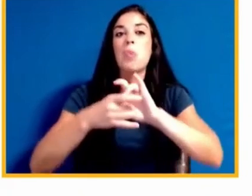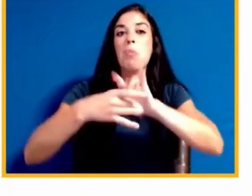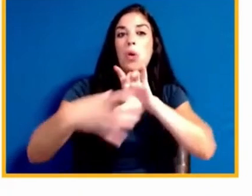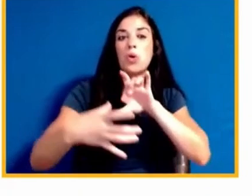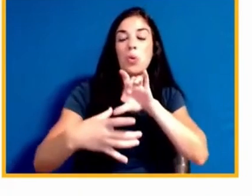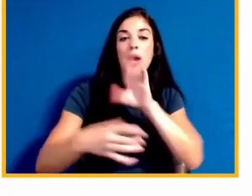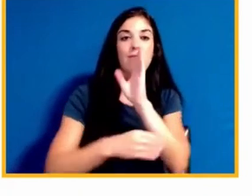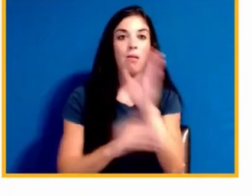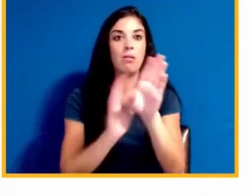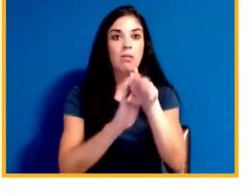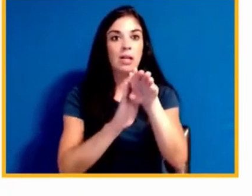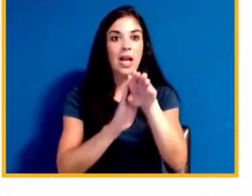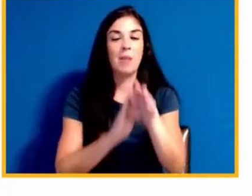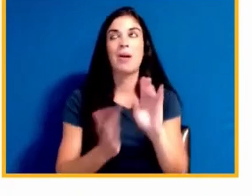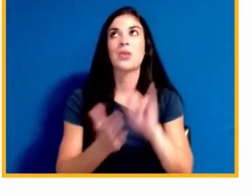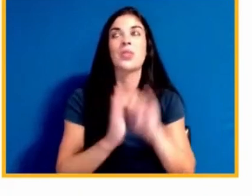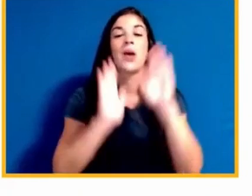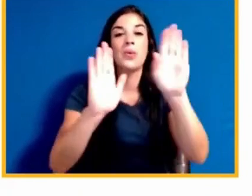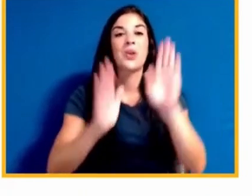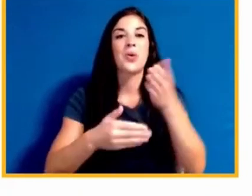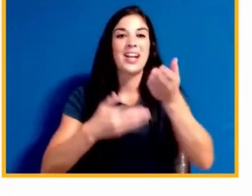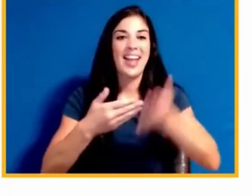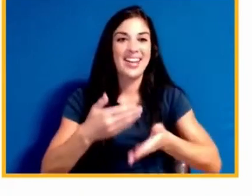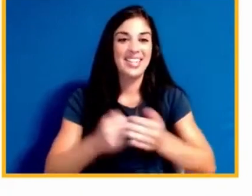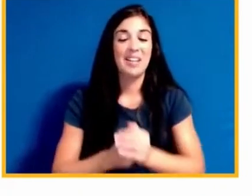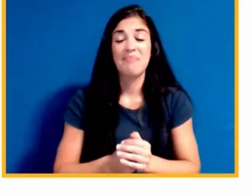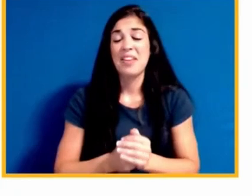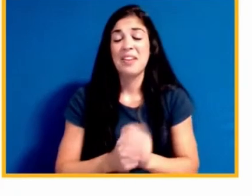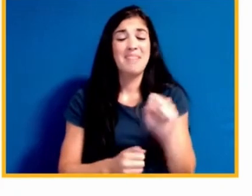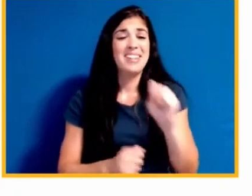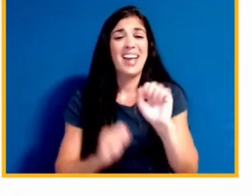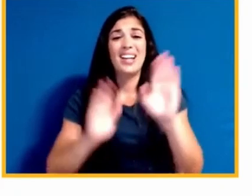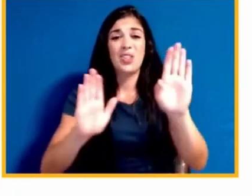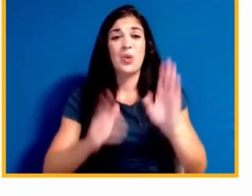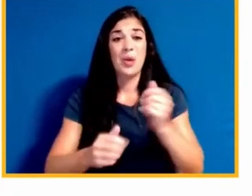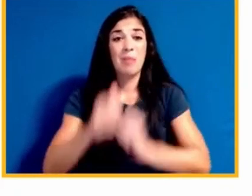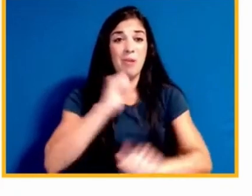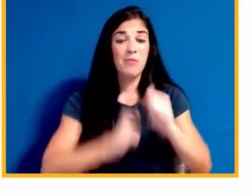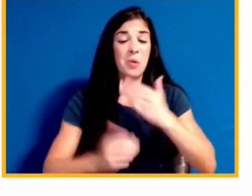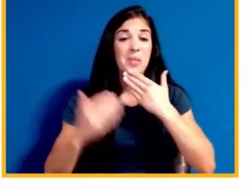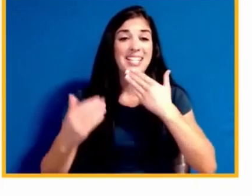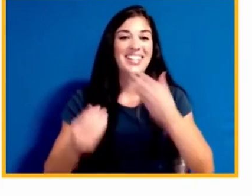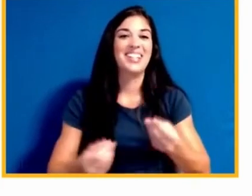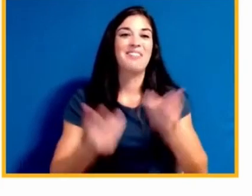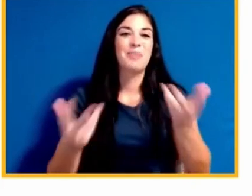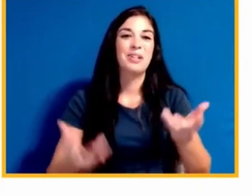and made for a great ending. But other than that, no, it was a great performance. Thank you very much.